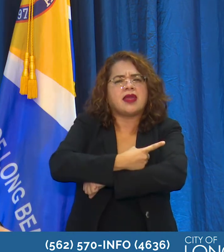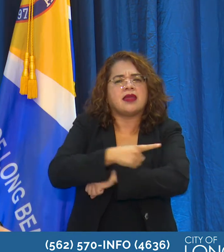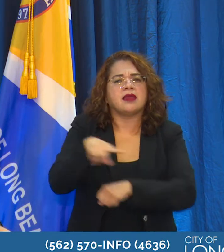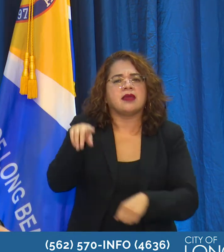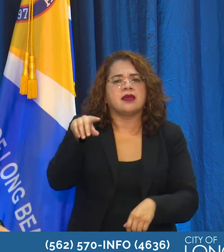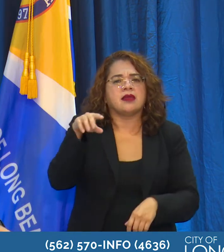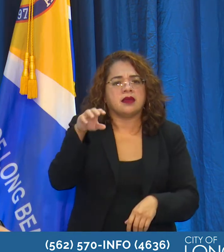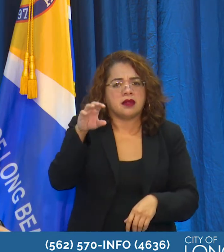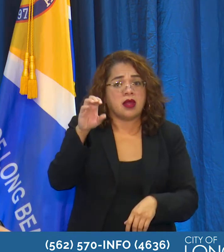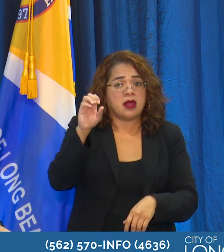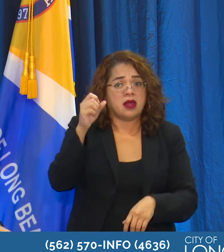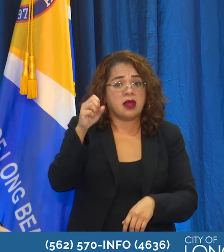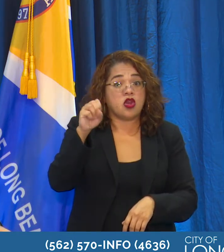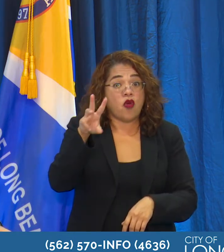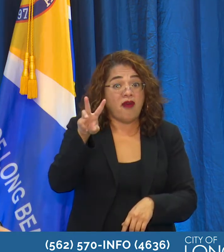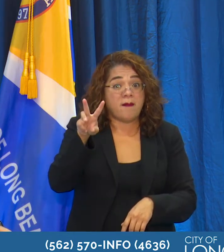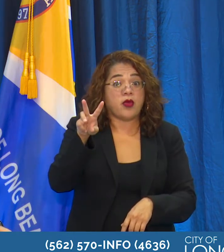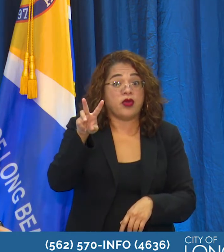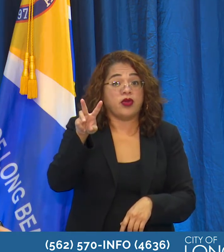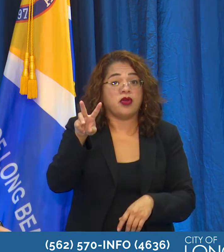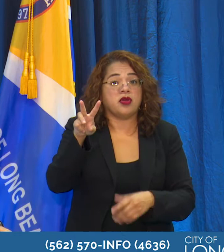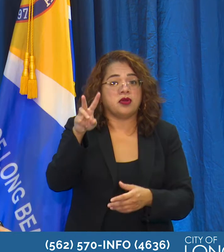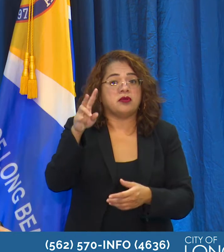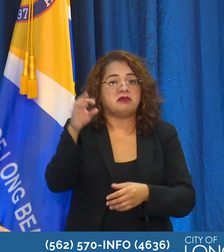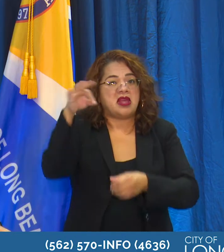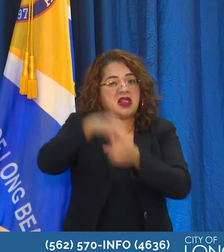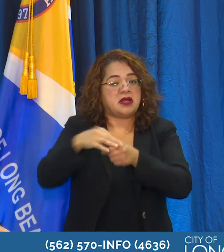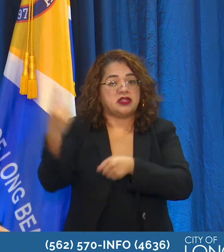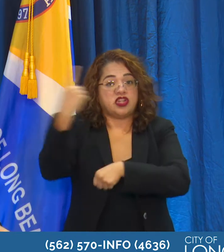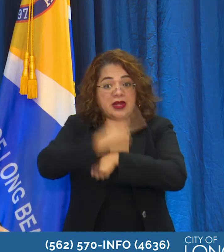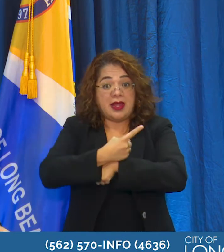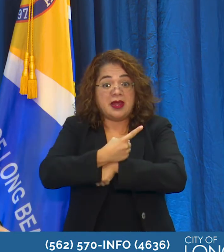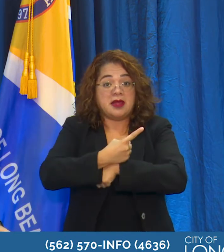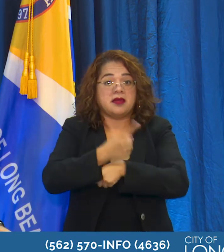will be counted because in California, we take our time to actually count ballots.